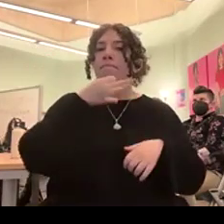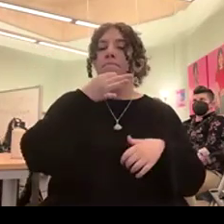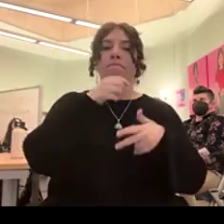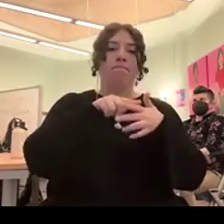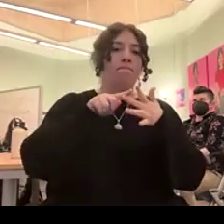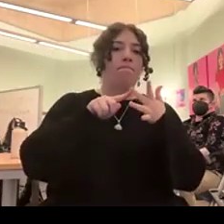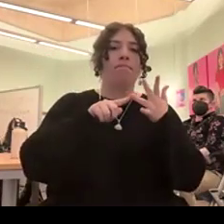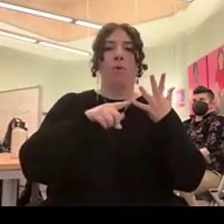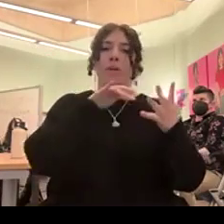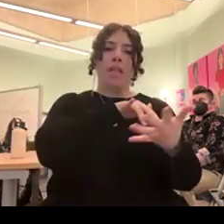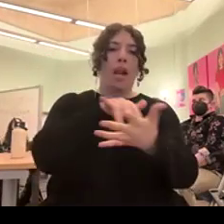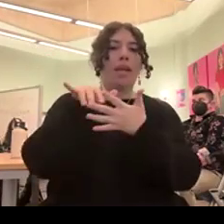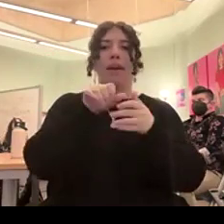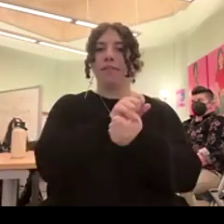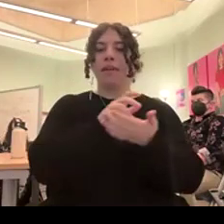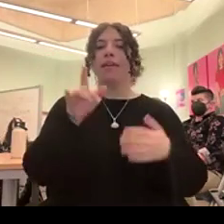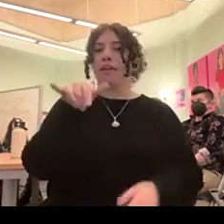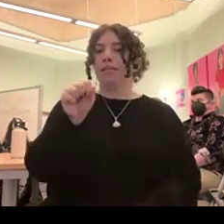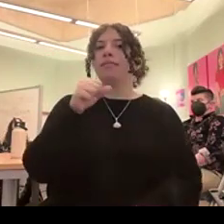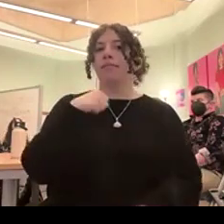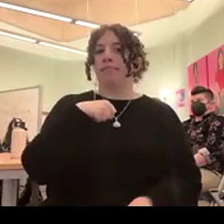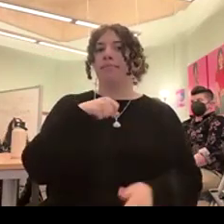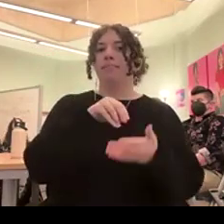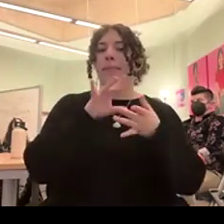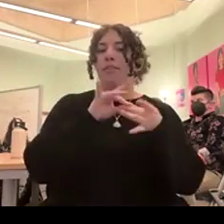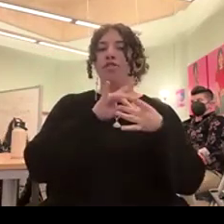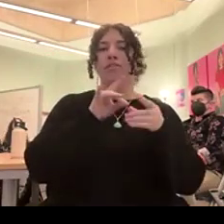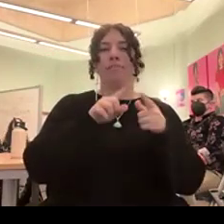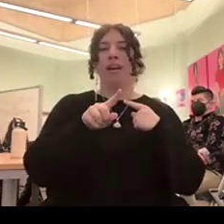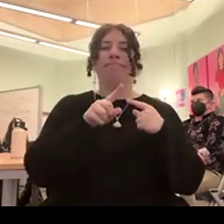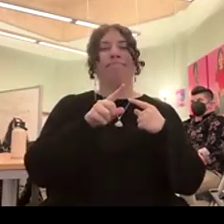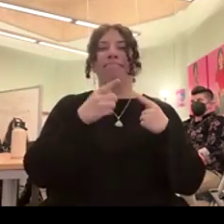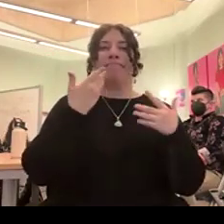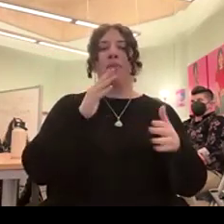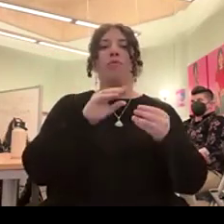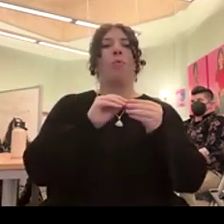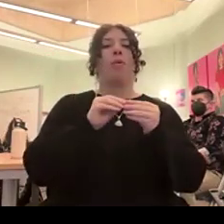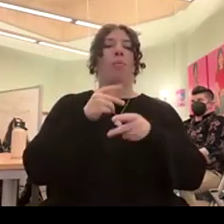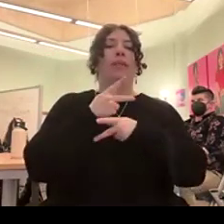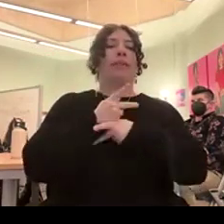have worked with and have expertise in or just studied and all that stuff. But, I don't know,